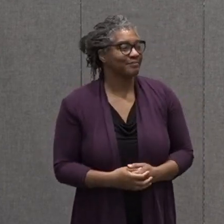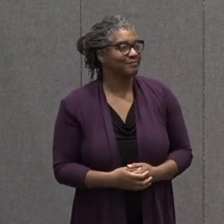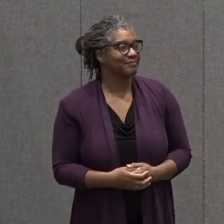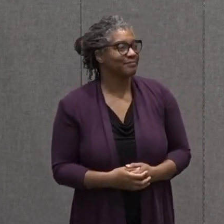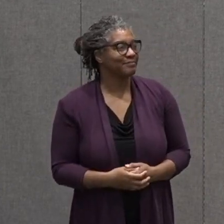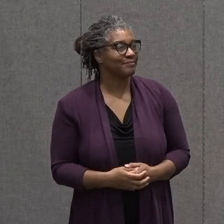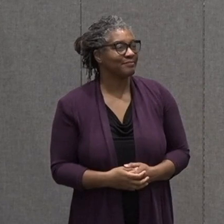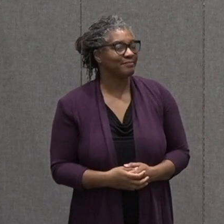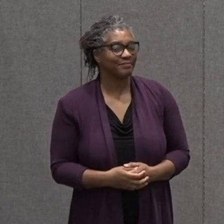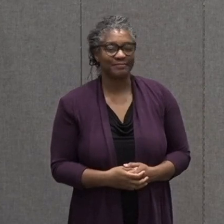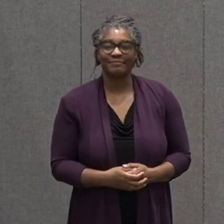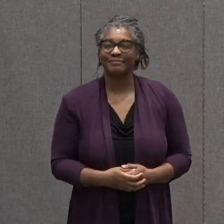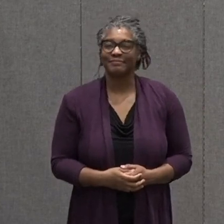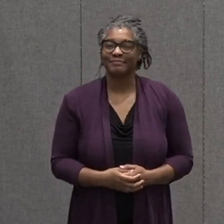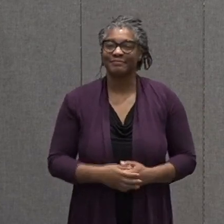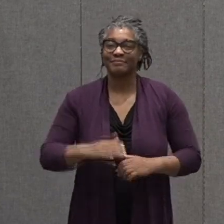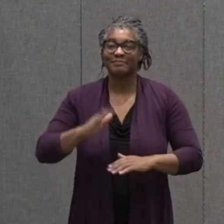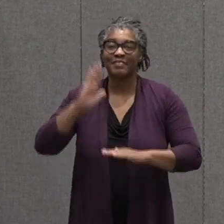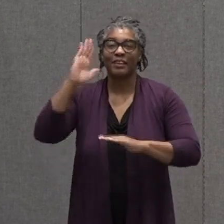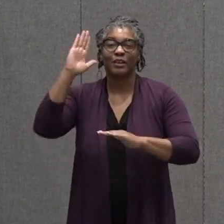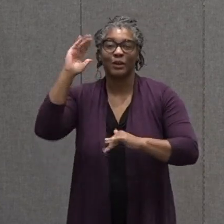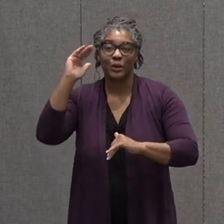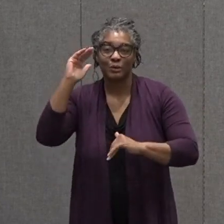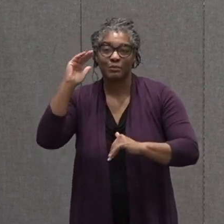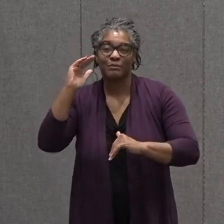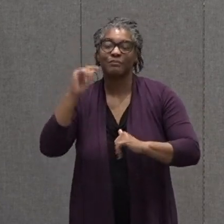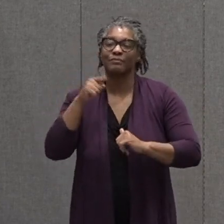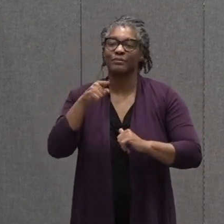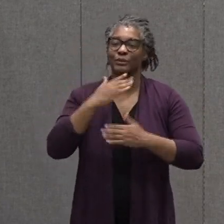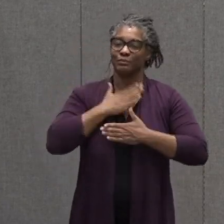I hope you enjoyed having a little bit of cooking time with us today.